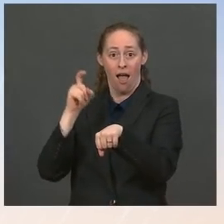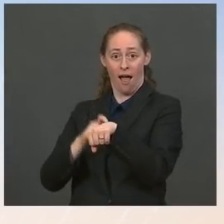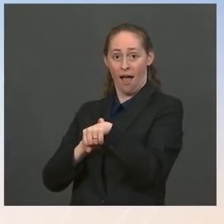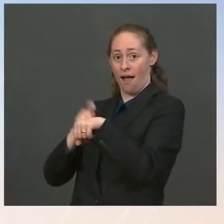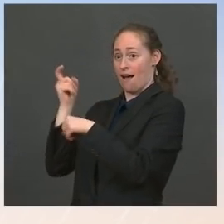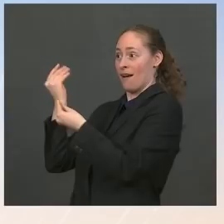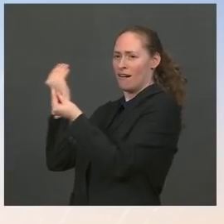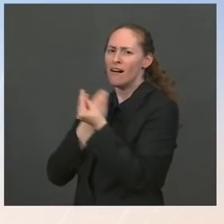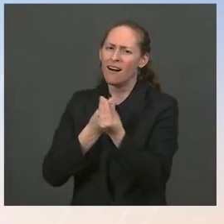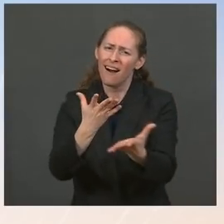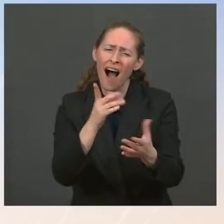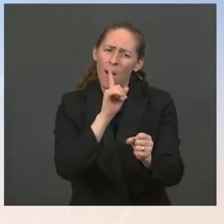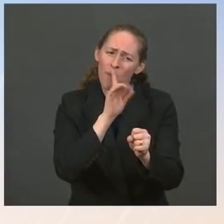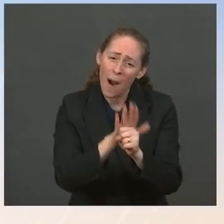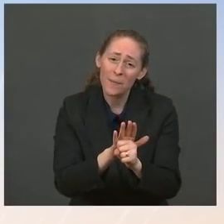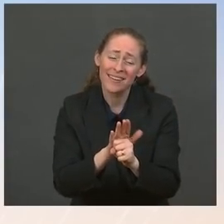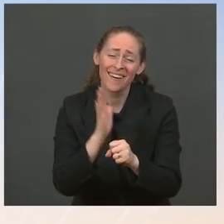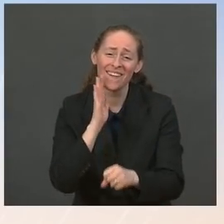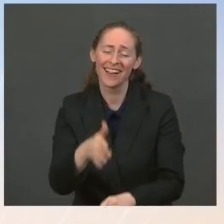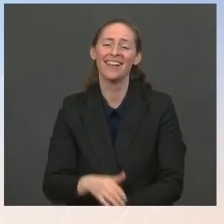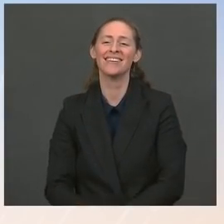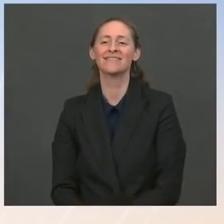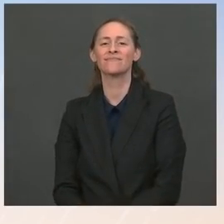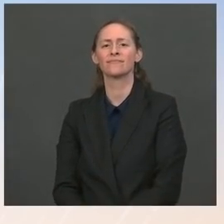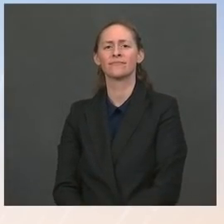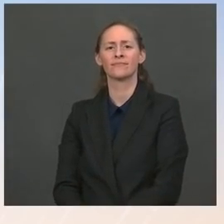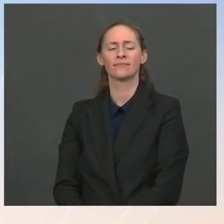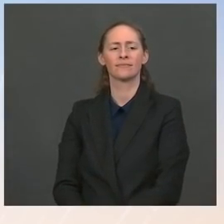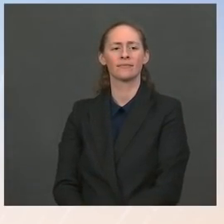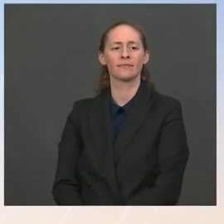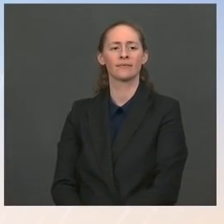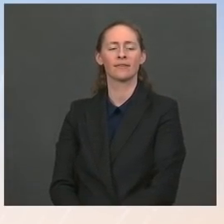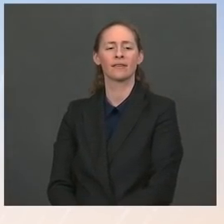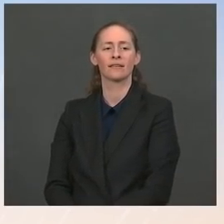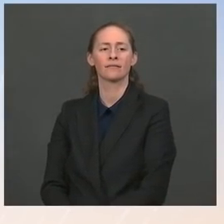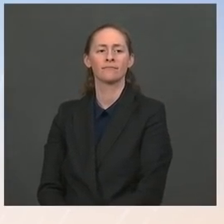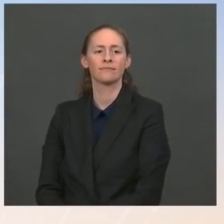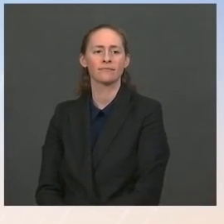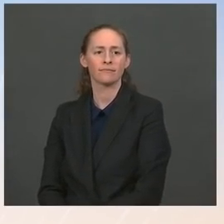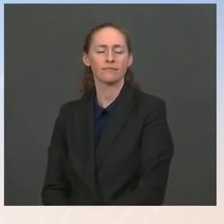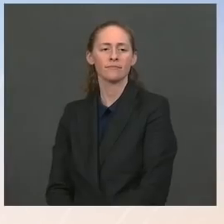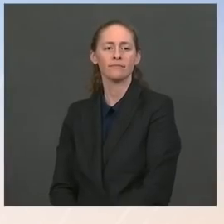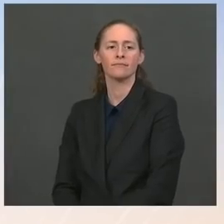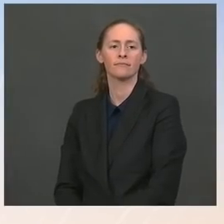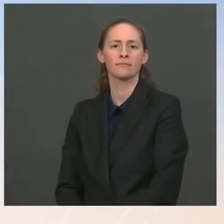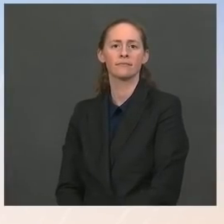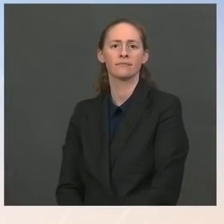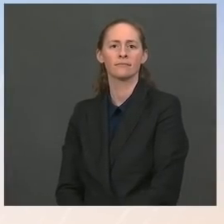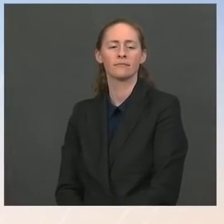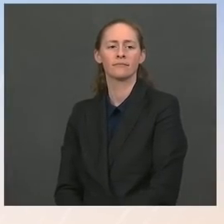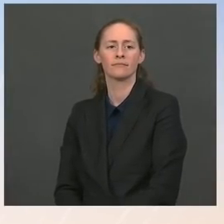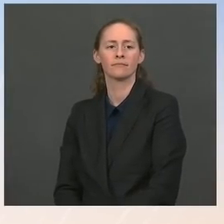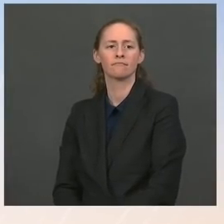The Press: Very kind. Thank you. Ms. Jean-Pierre: Go ahead. The Press: When you look at the situation with a vote on the Bipartisan Infrastructure the other night,